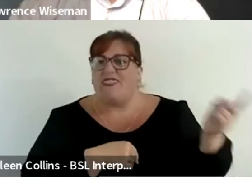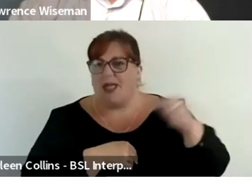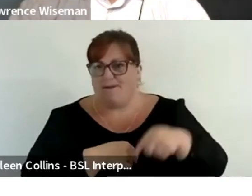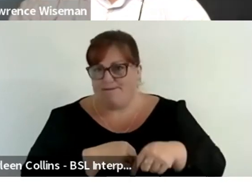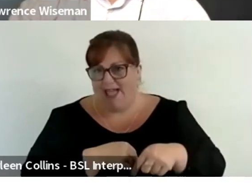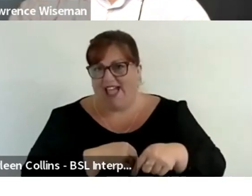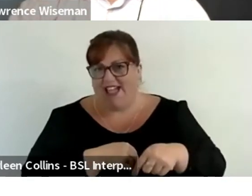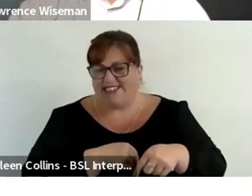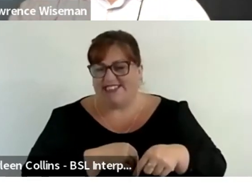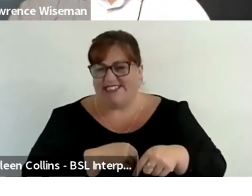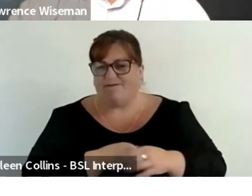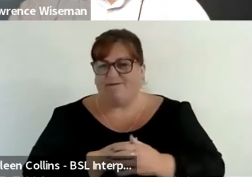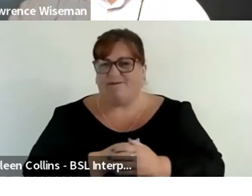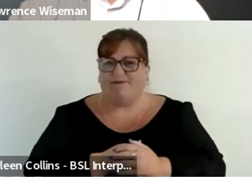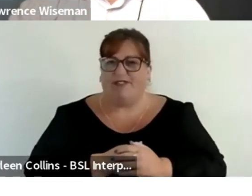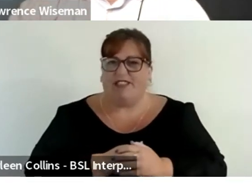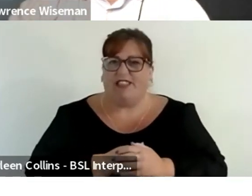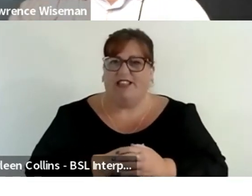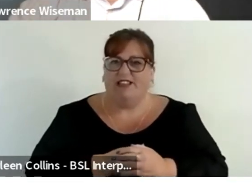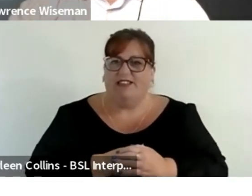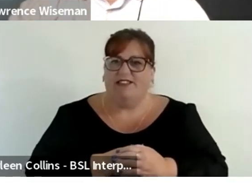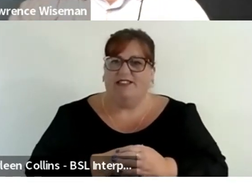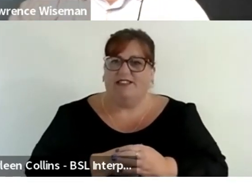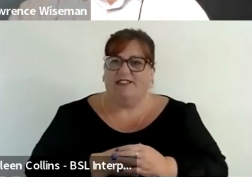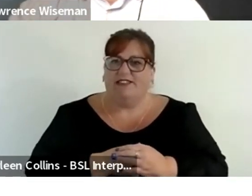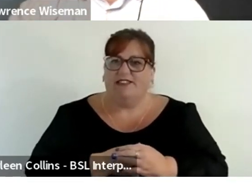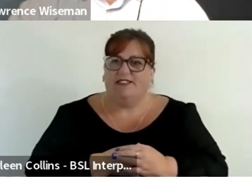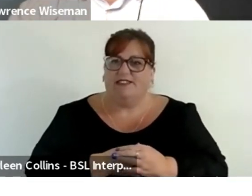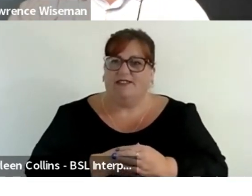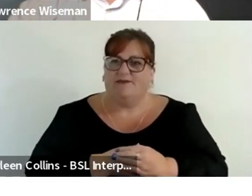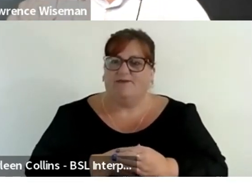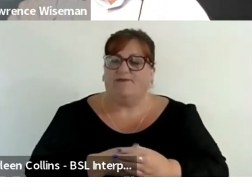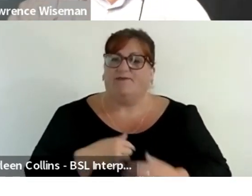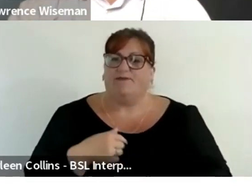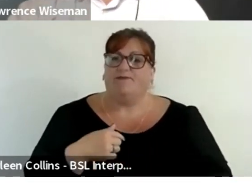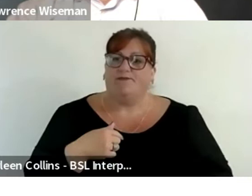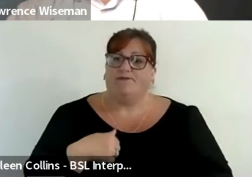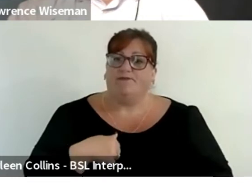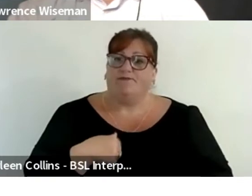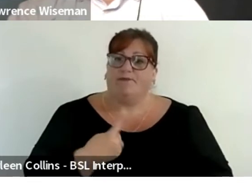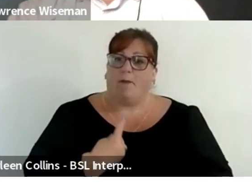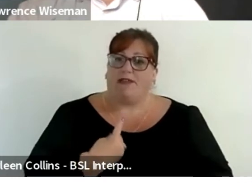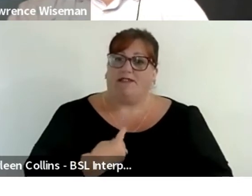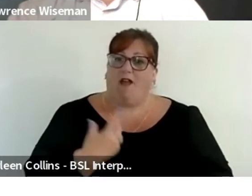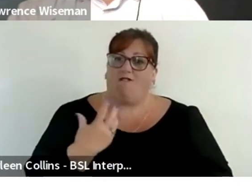And I have been living with my condition all my life.